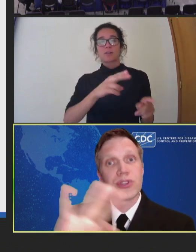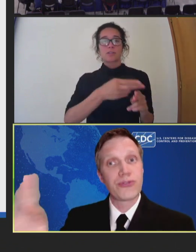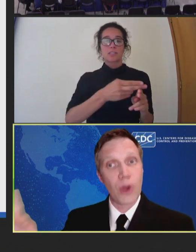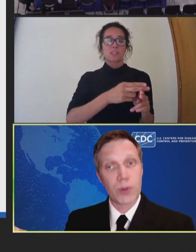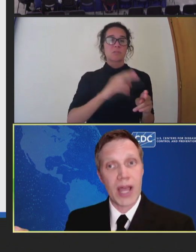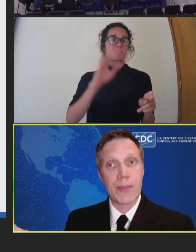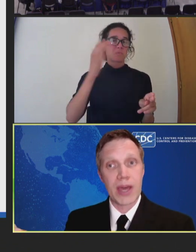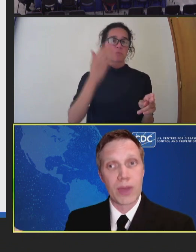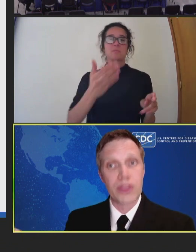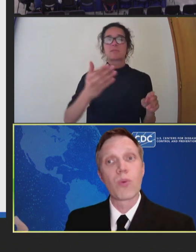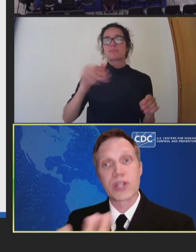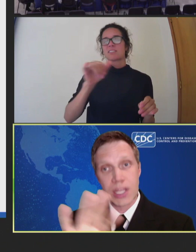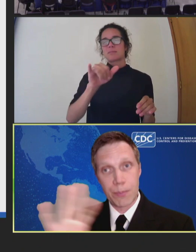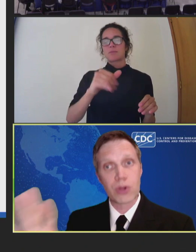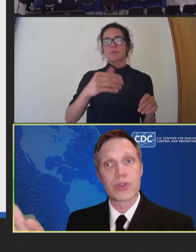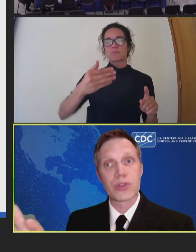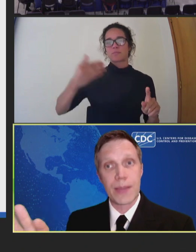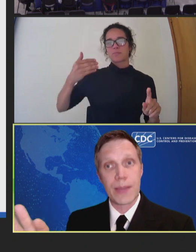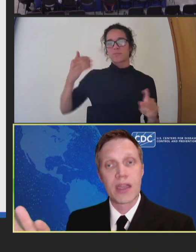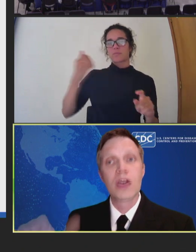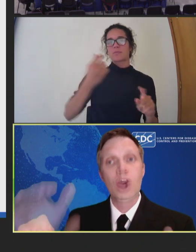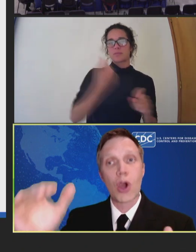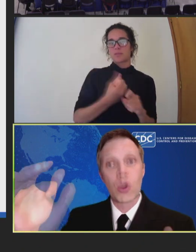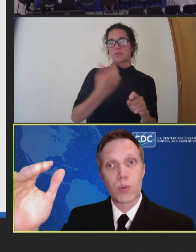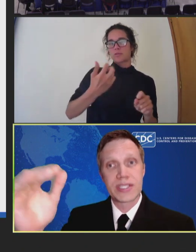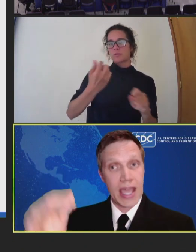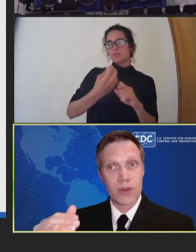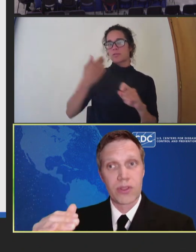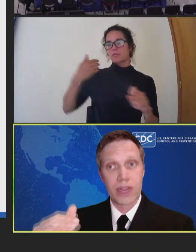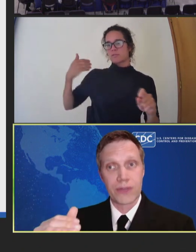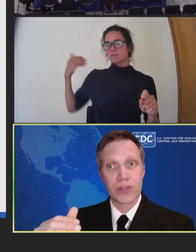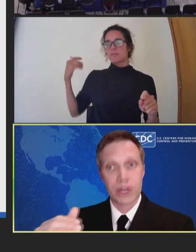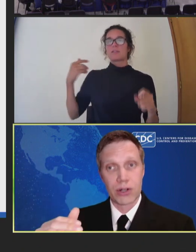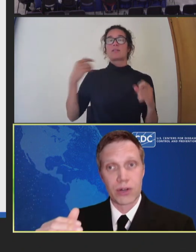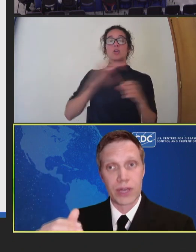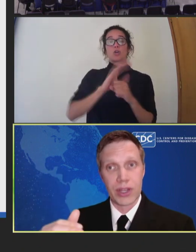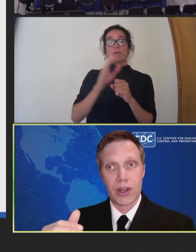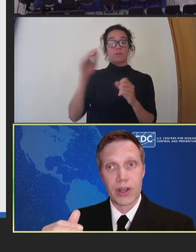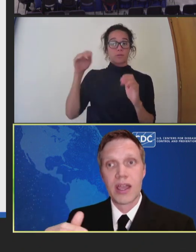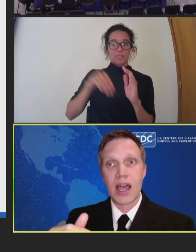forward by about a month -- more typical timing. COVID was down, thankfully, year-over-year.